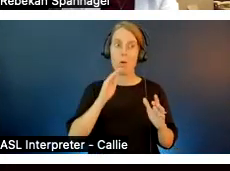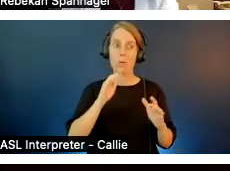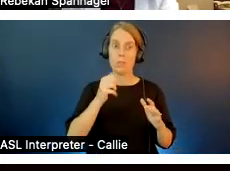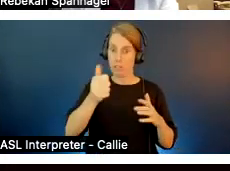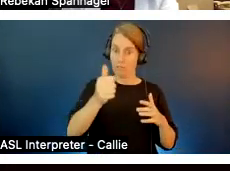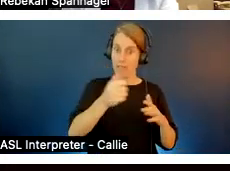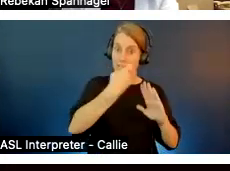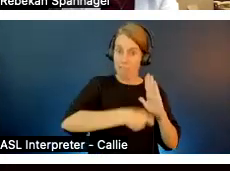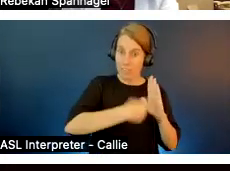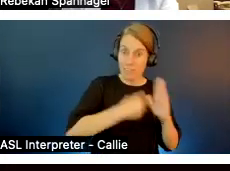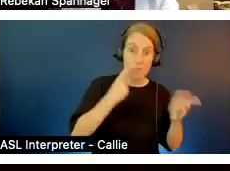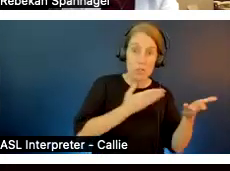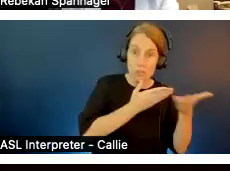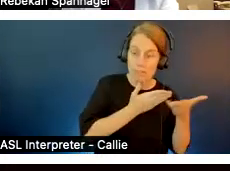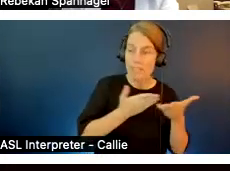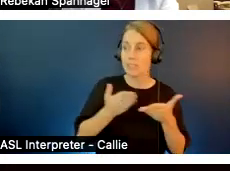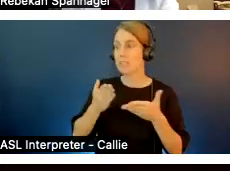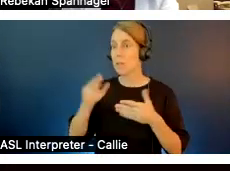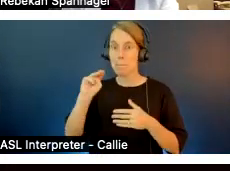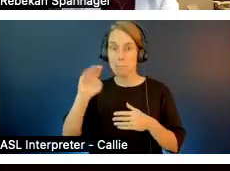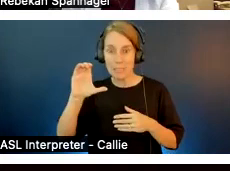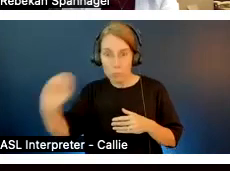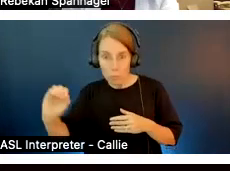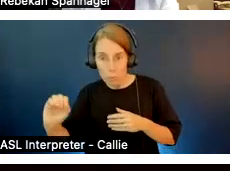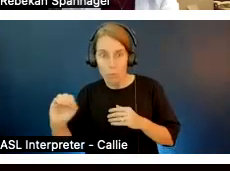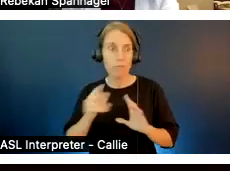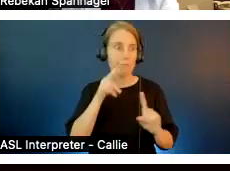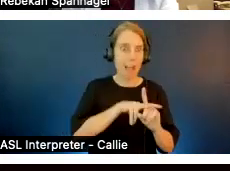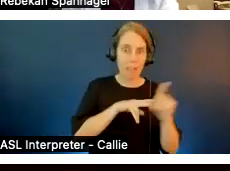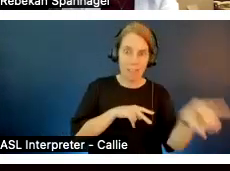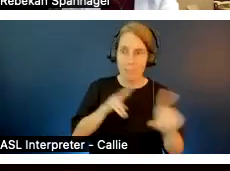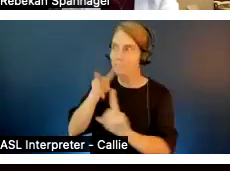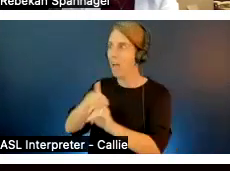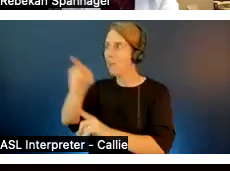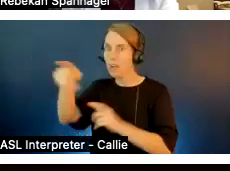to file that first and again you should be able to get some of this information in writing including